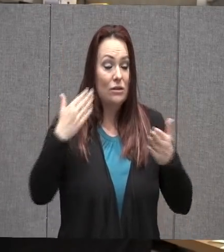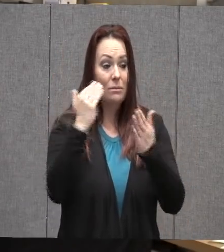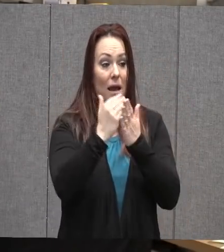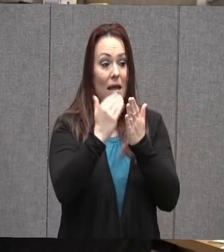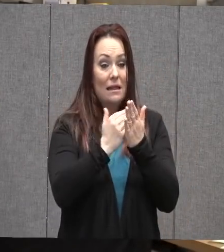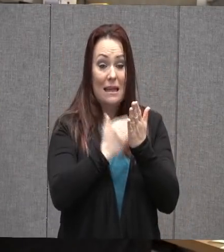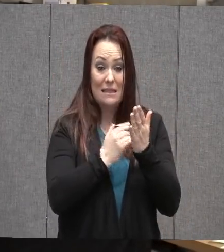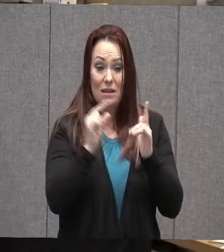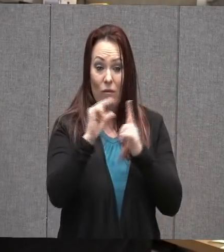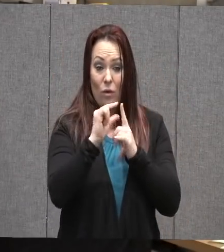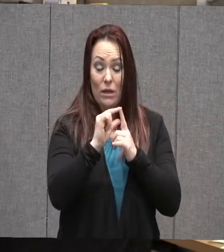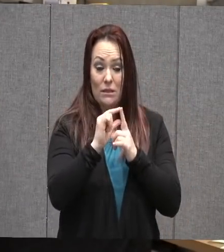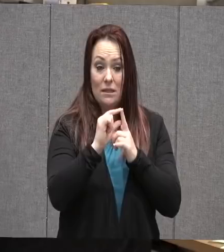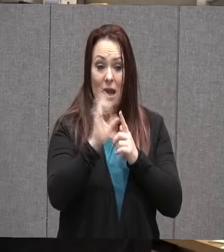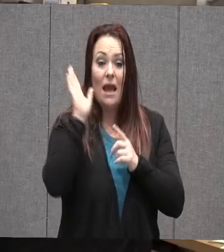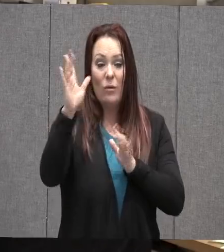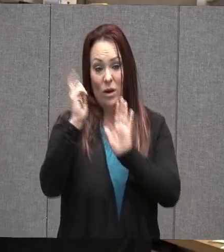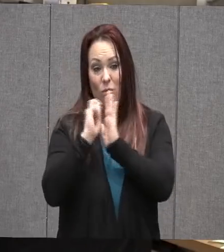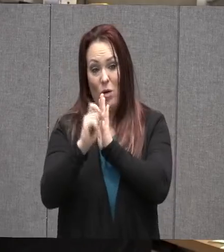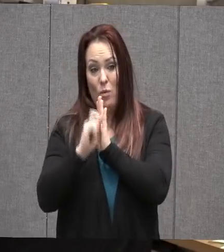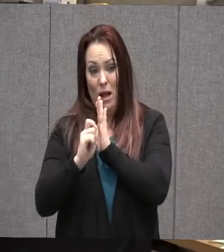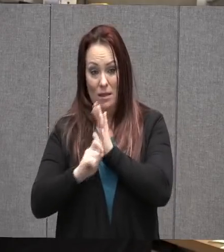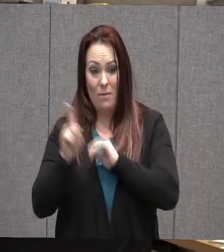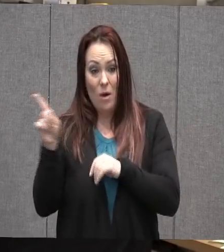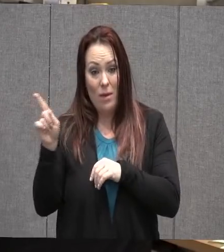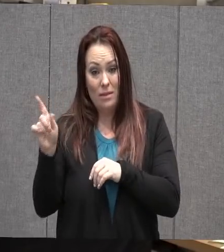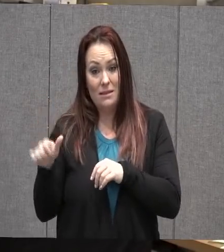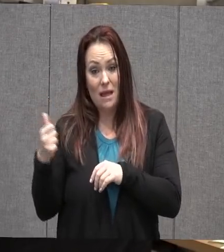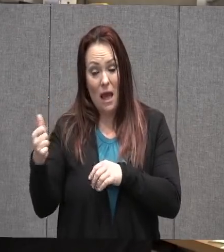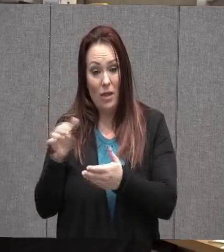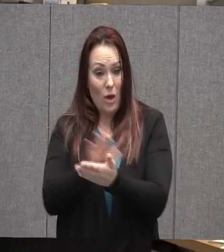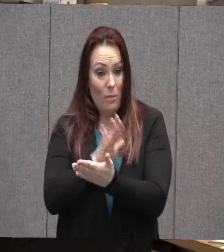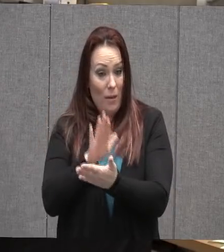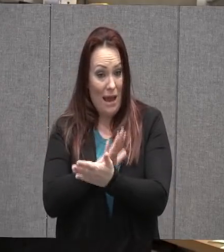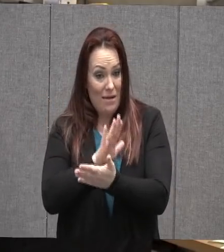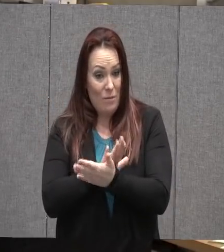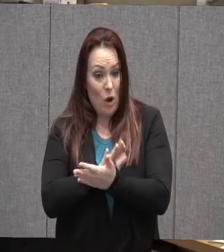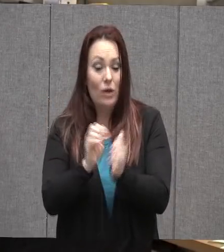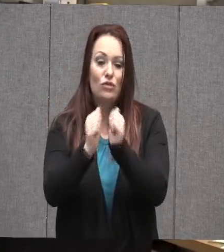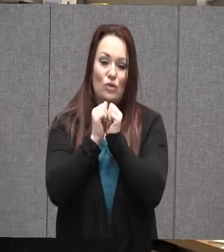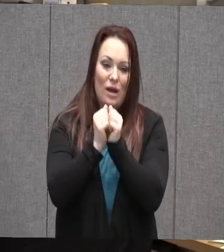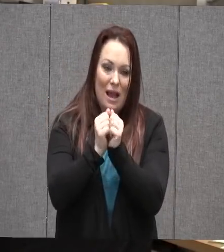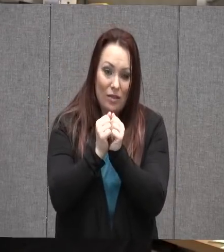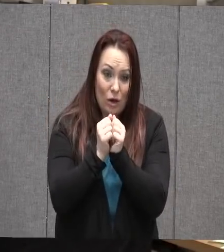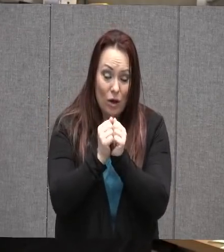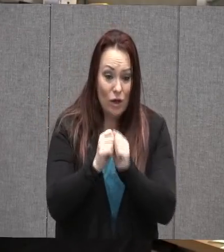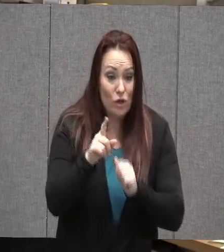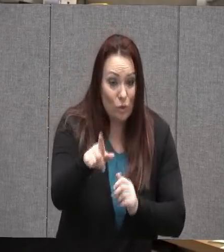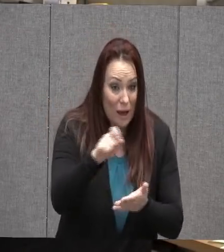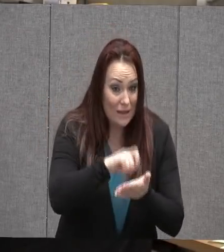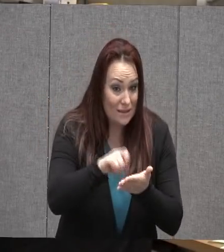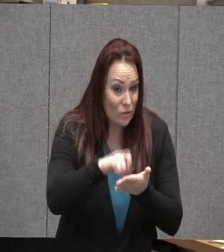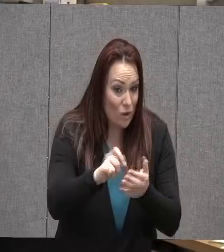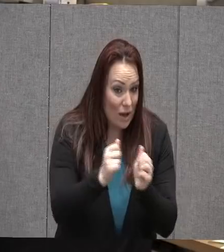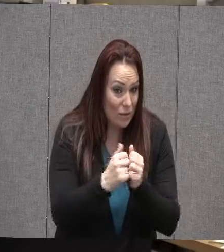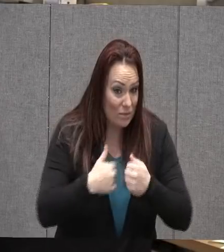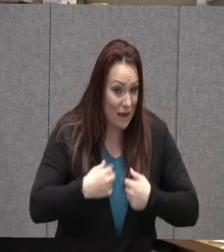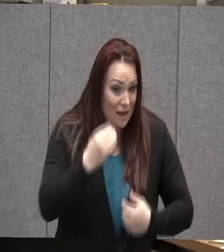and then we'll write them over on that chart together. Again, you could write with me at home if you have a piece of paper,